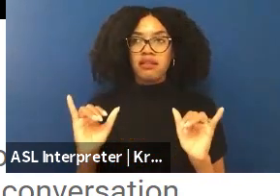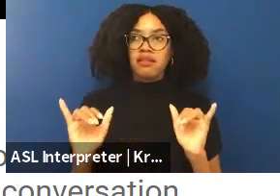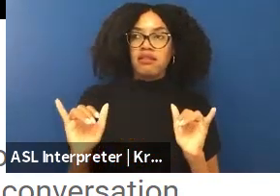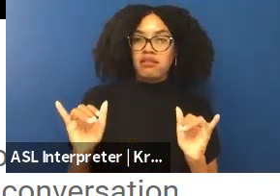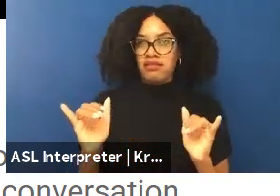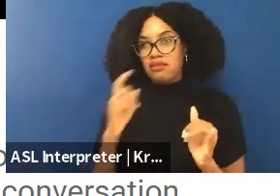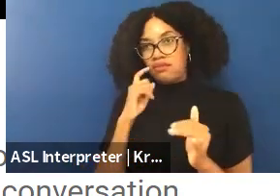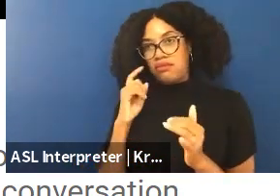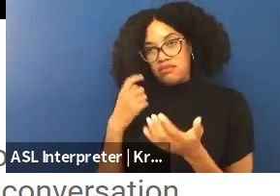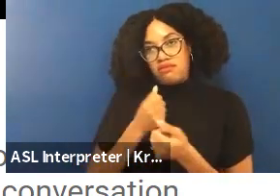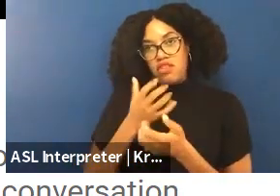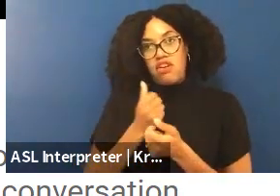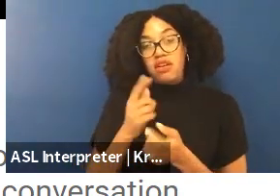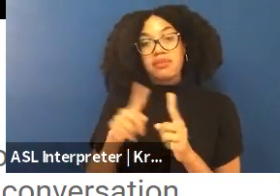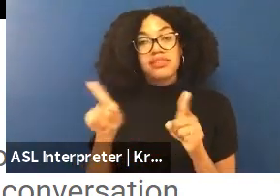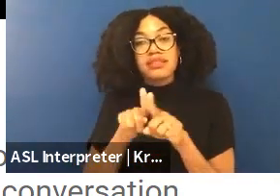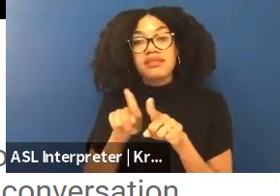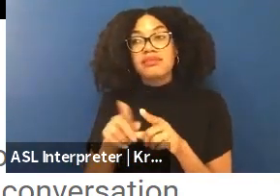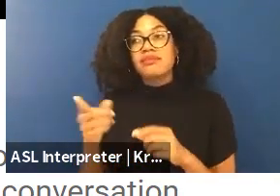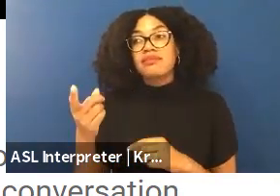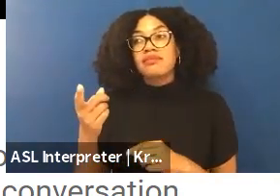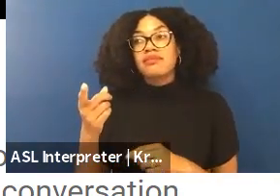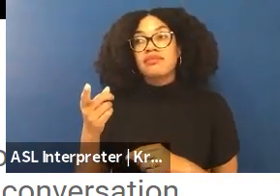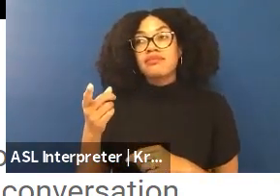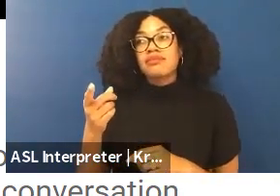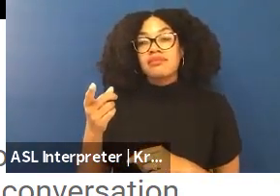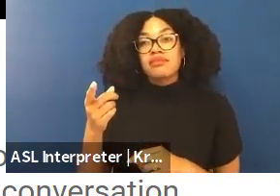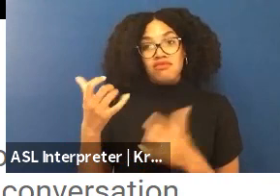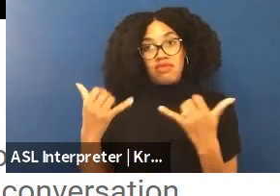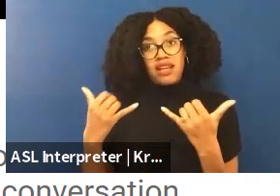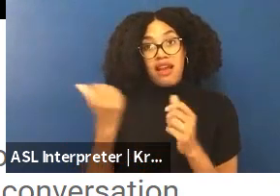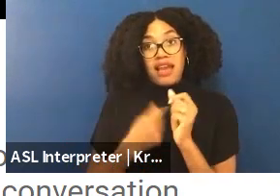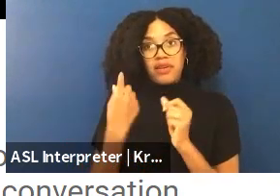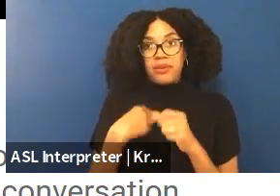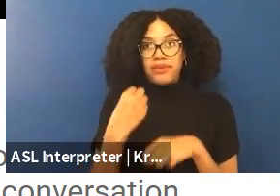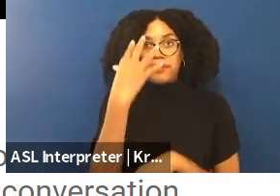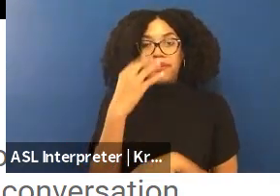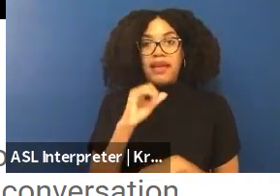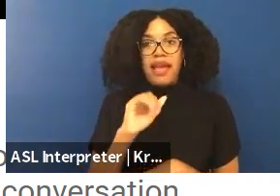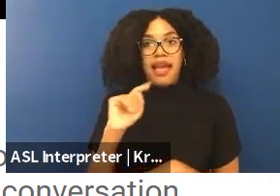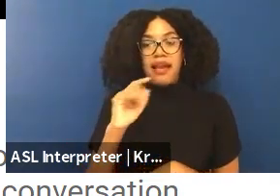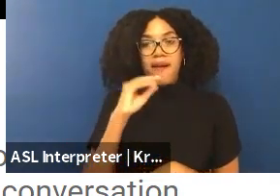and we're all in each other's homes, at this point and so It was-- it became you know, like, "Okay,